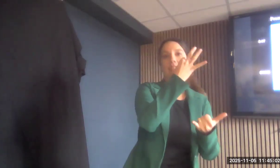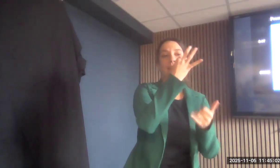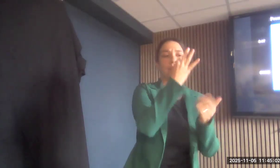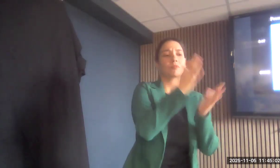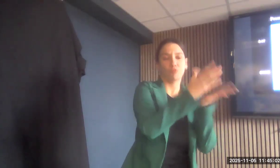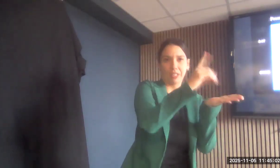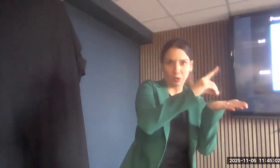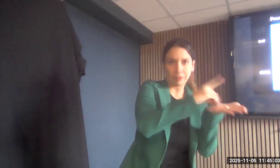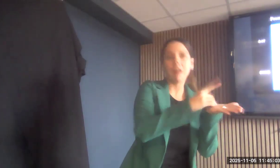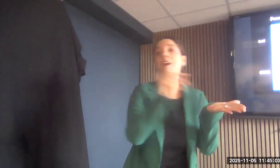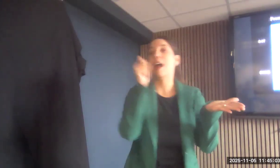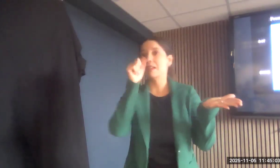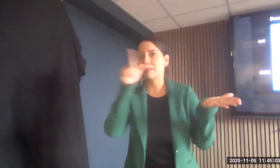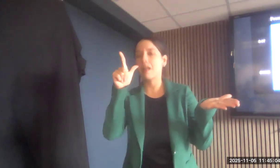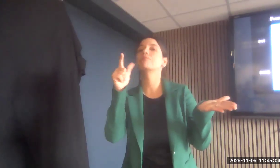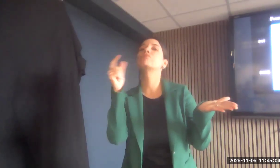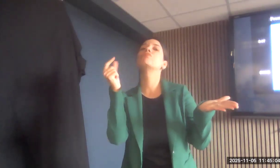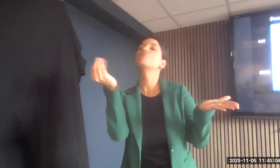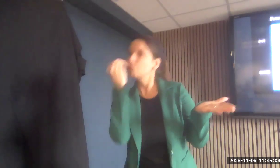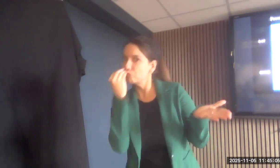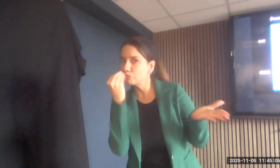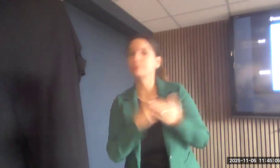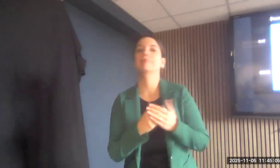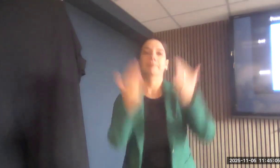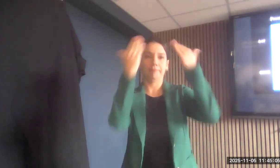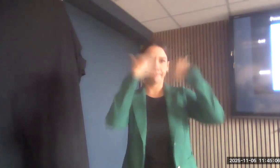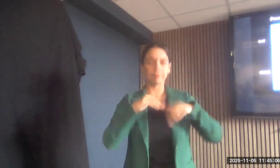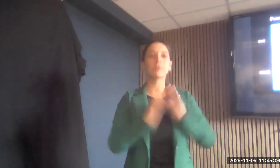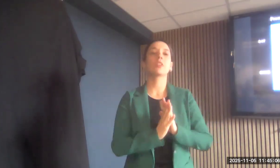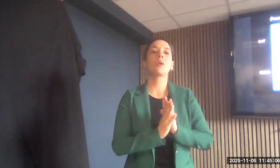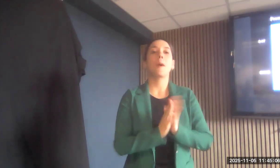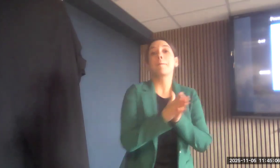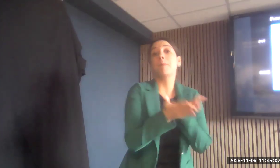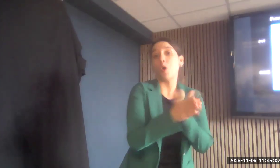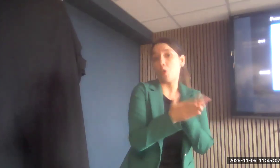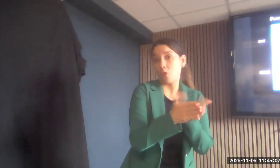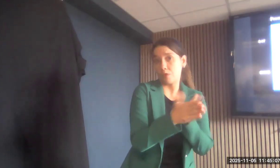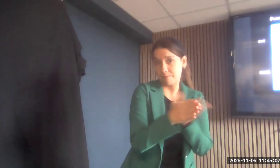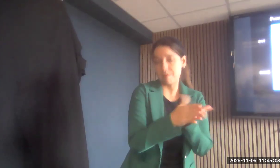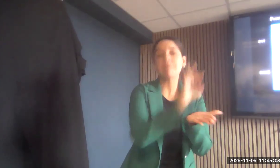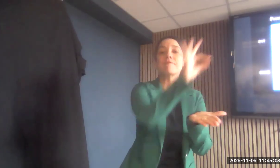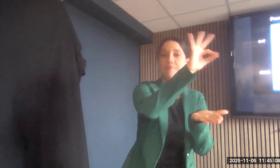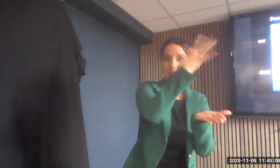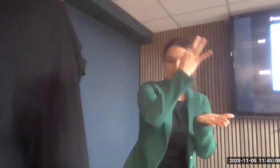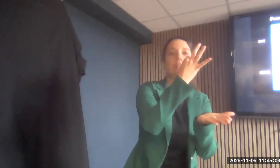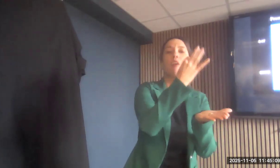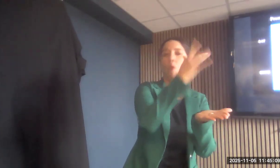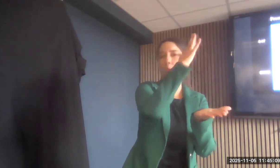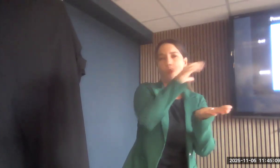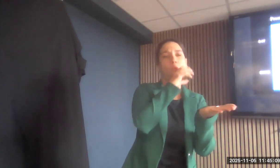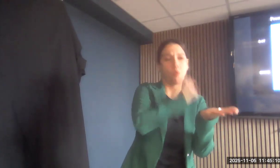on Libras from LSF and ASL, and we see various examples here again on the slide.